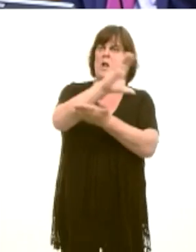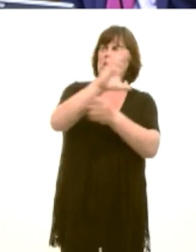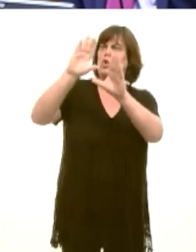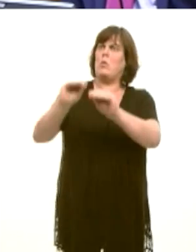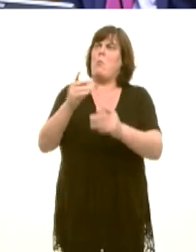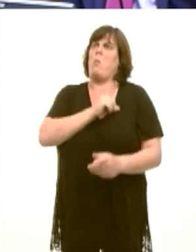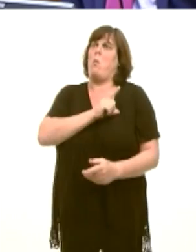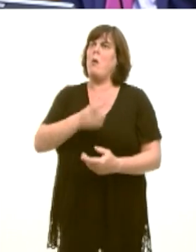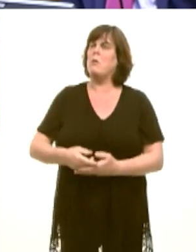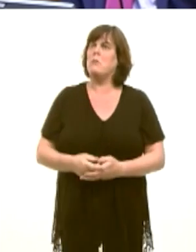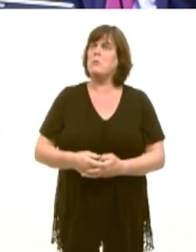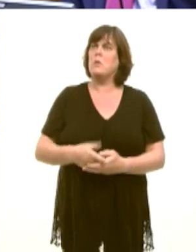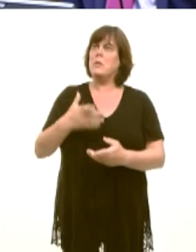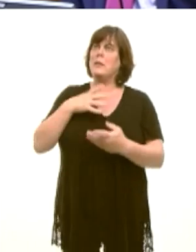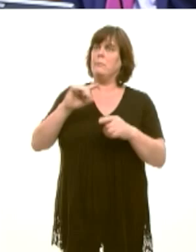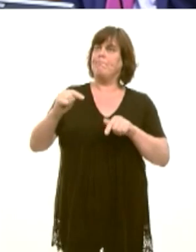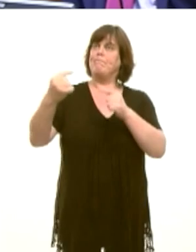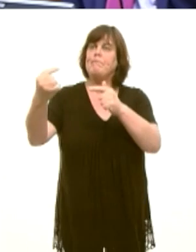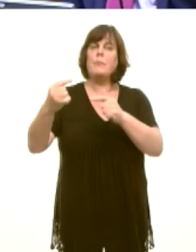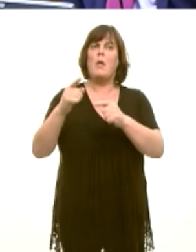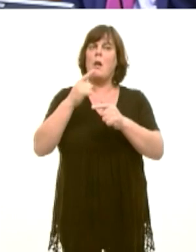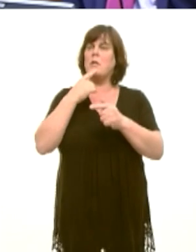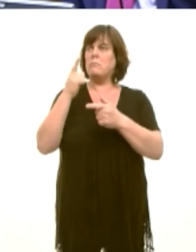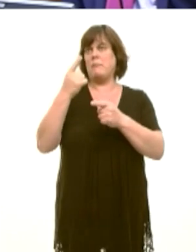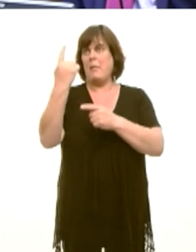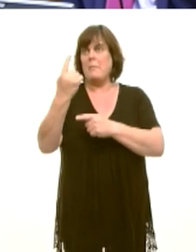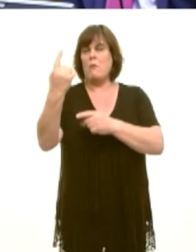an excellent service for young people. But, it is a matter for them to explain. We as